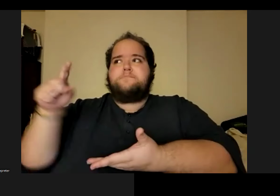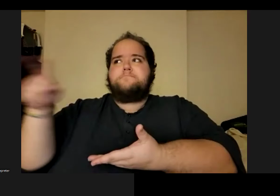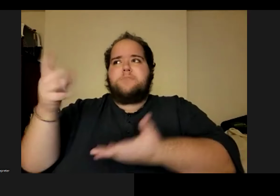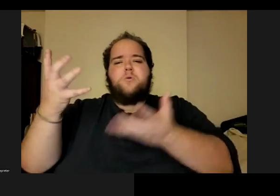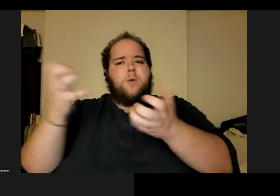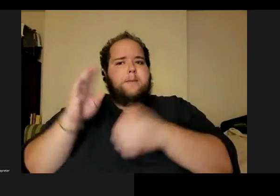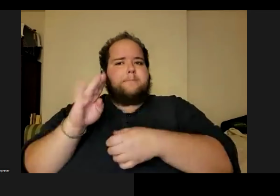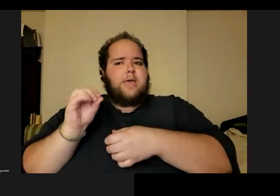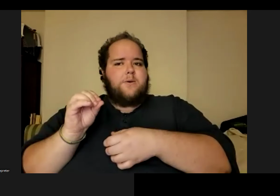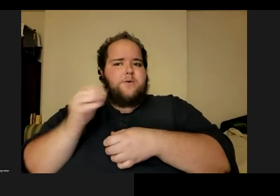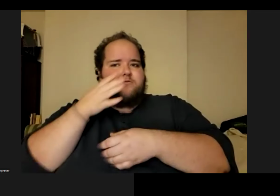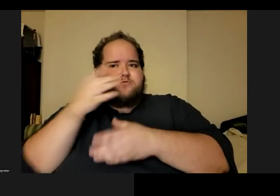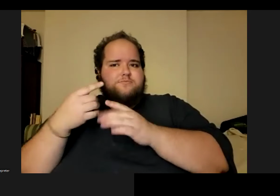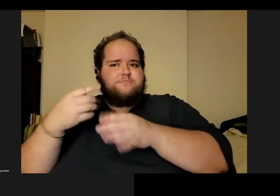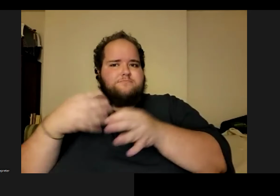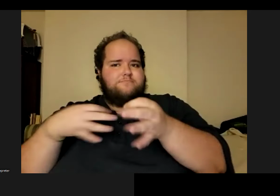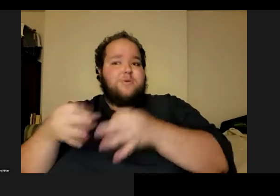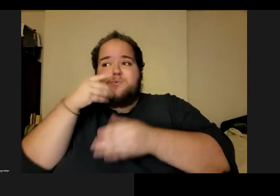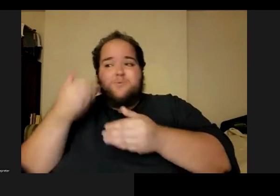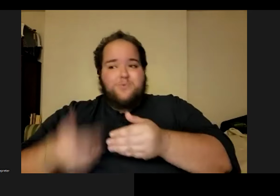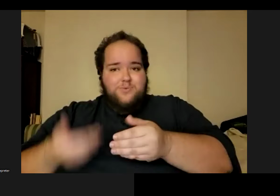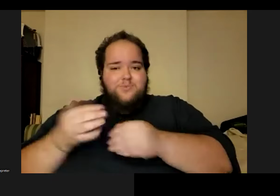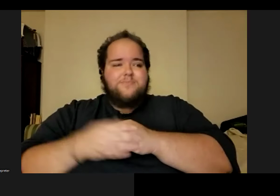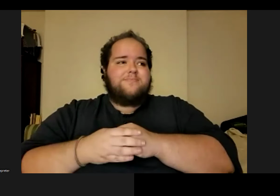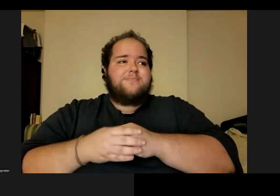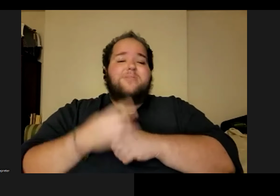When I was in a parade. I got invited to participate